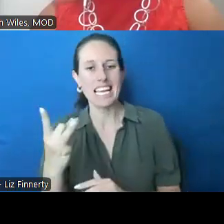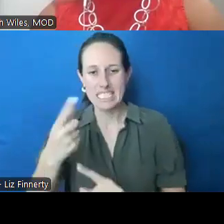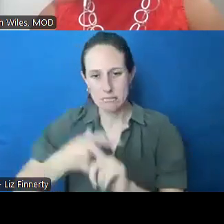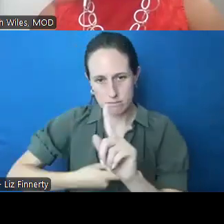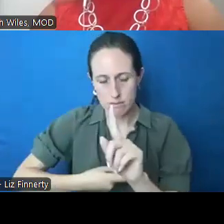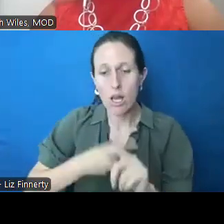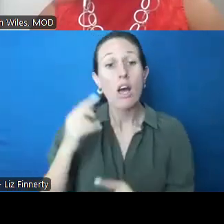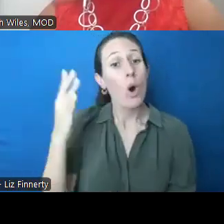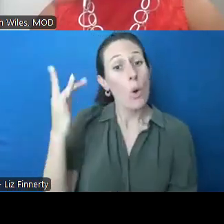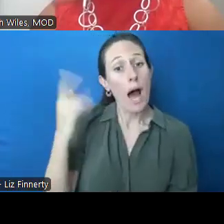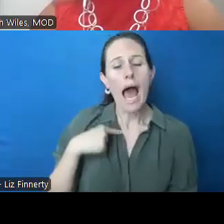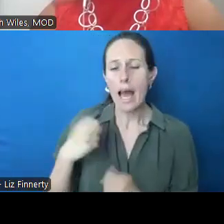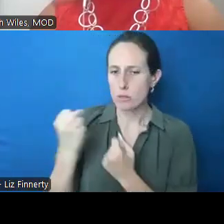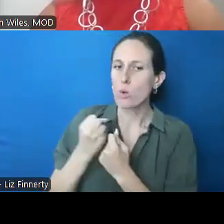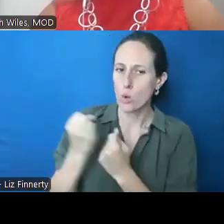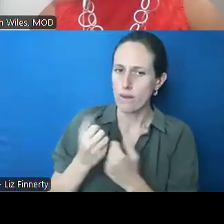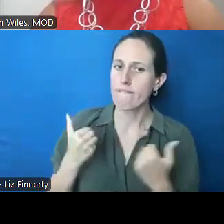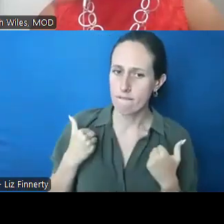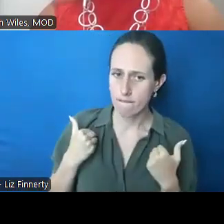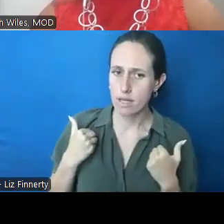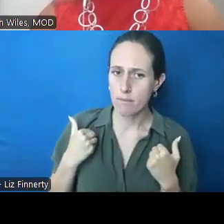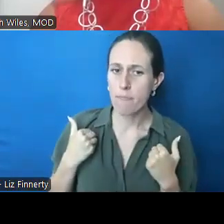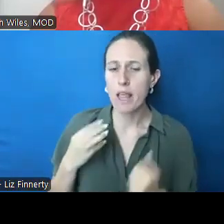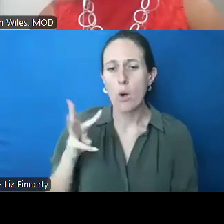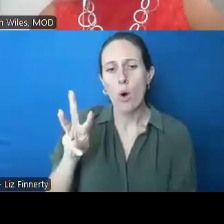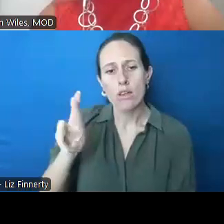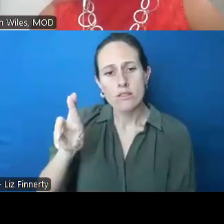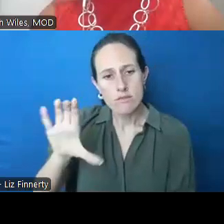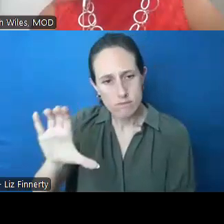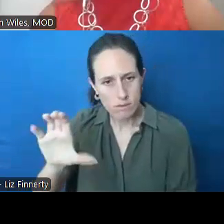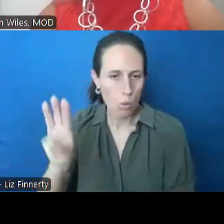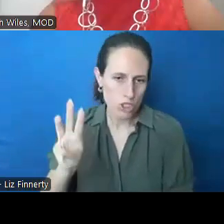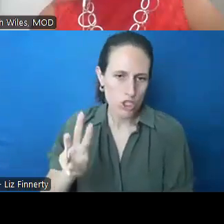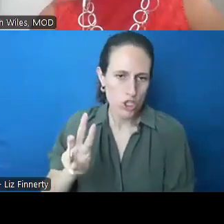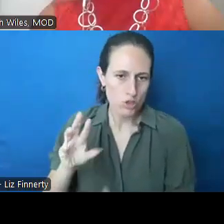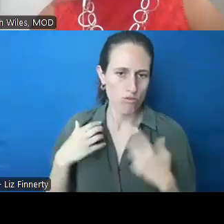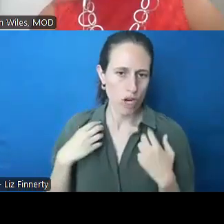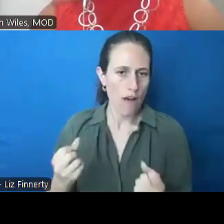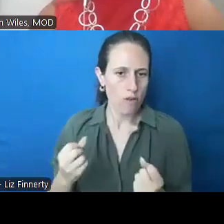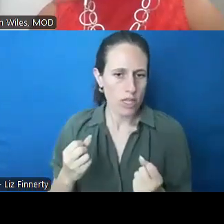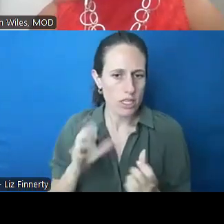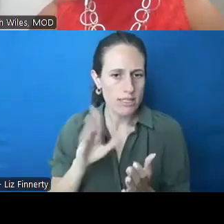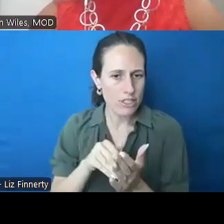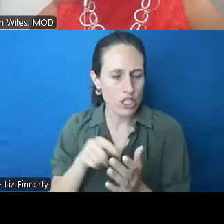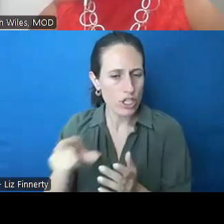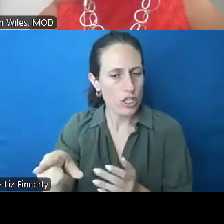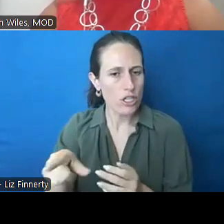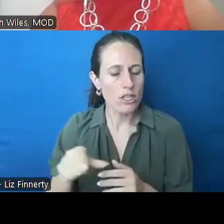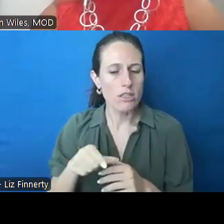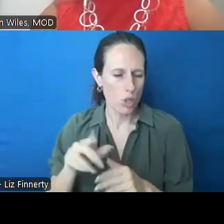systems in where I was, I was there for 18 months,